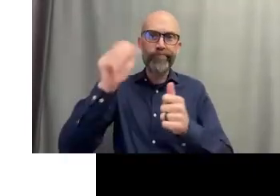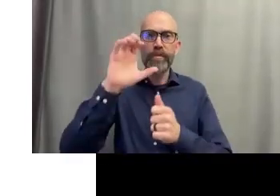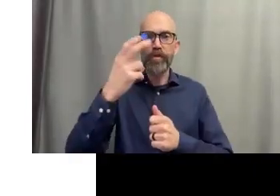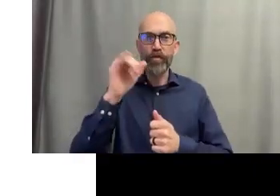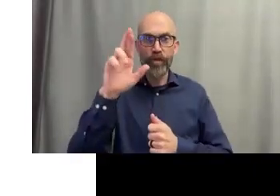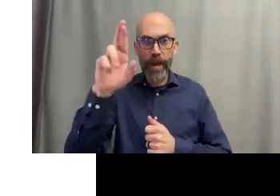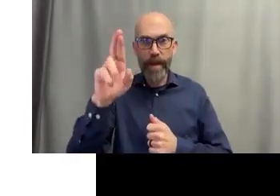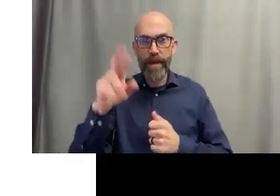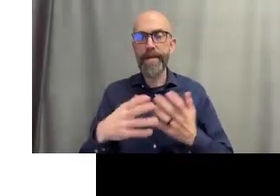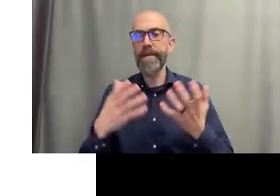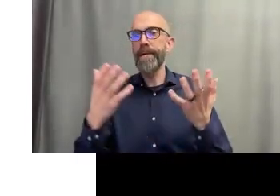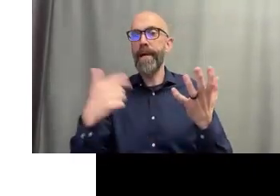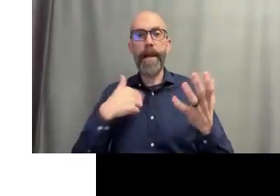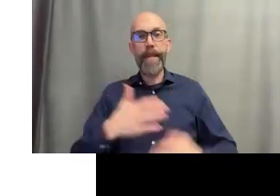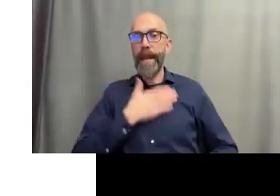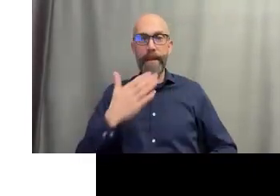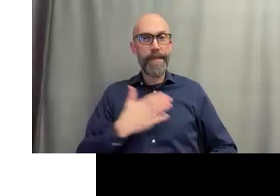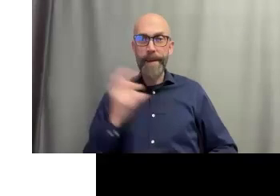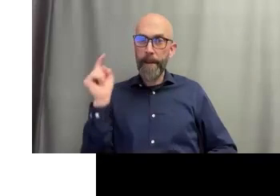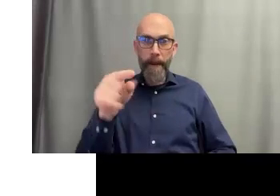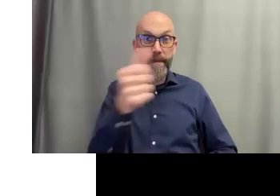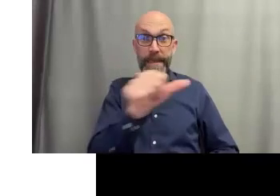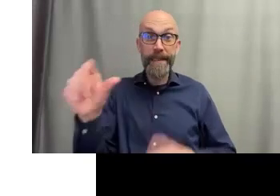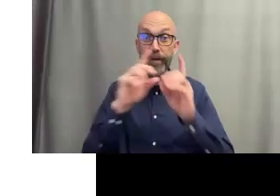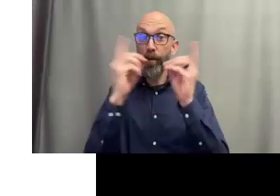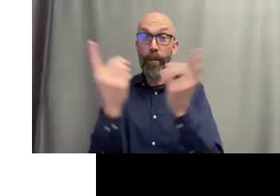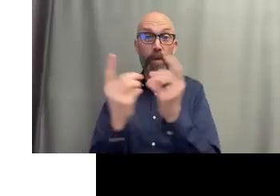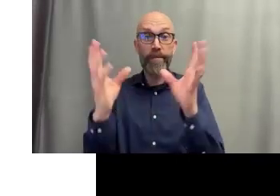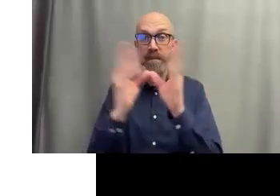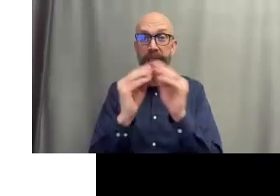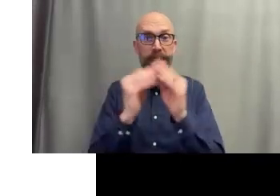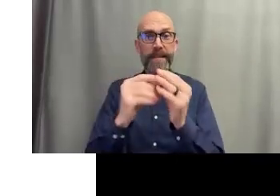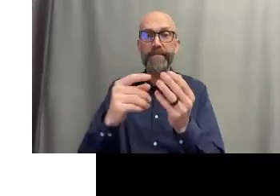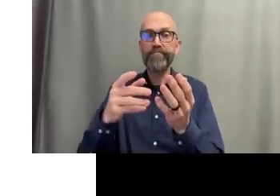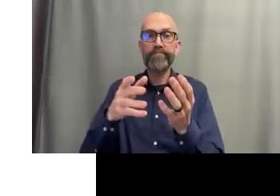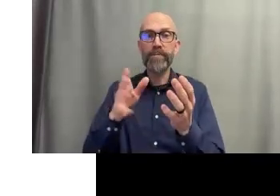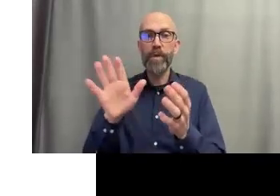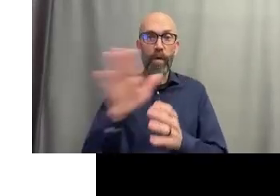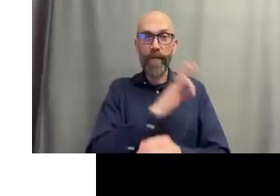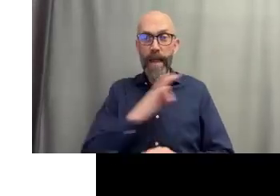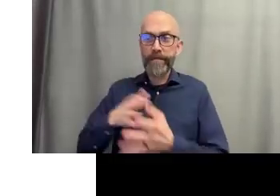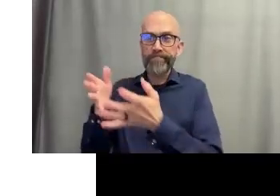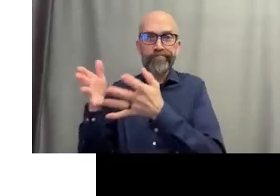you know, I'm very happy to come to any department meetings, to talk to your faculty or even just, you know, get together